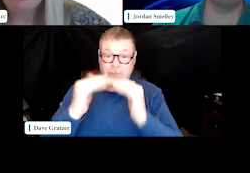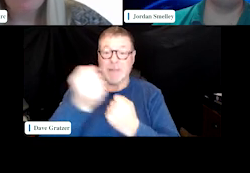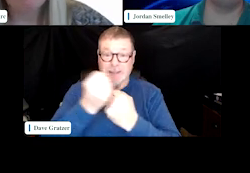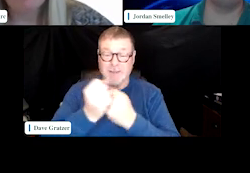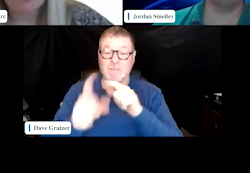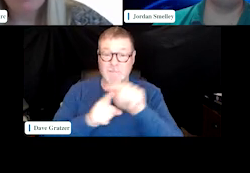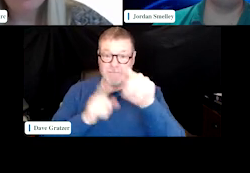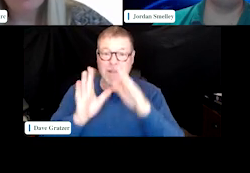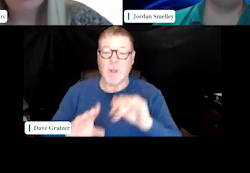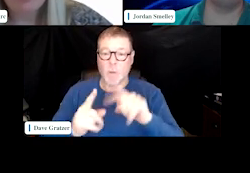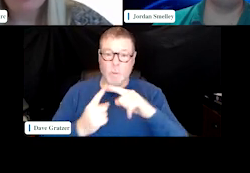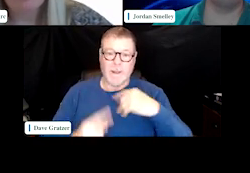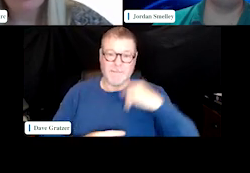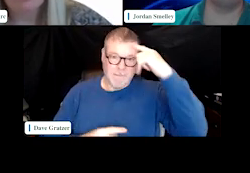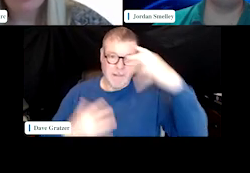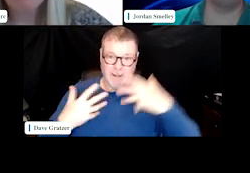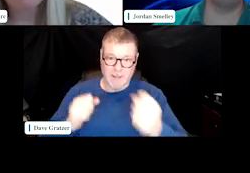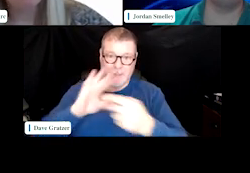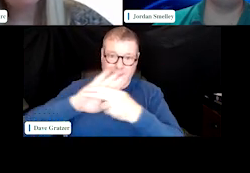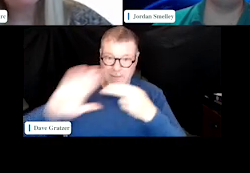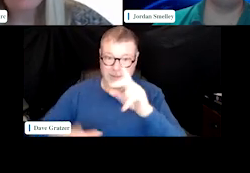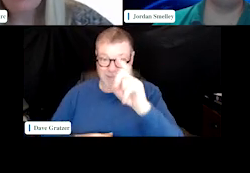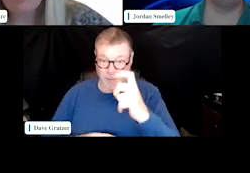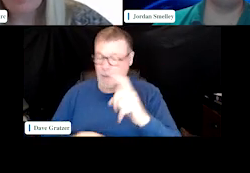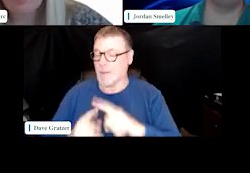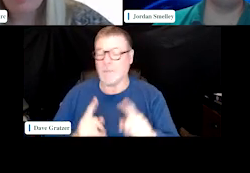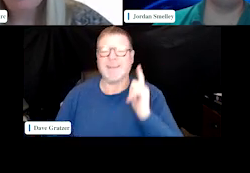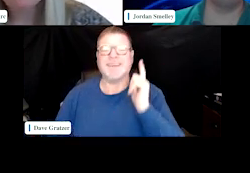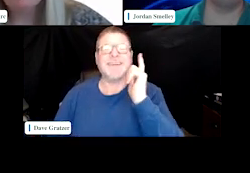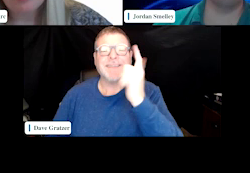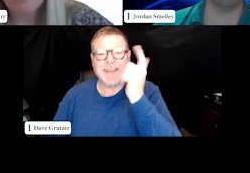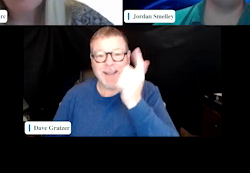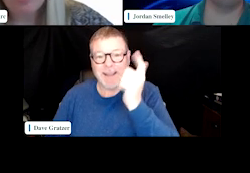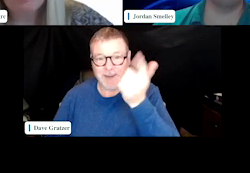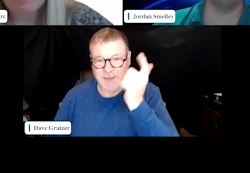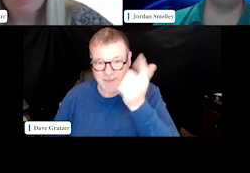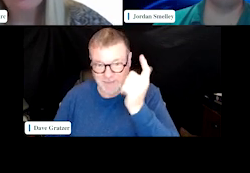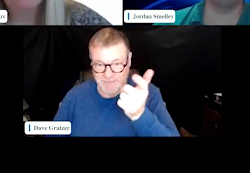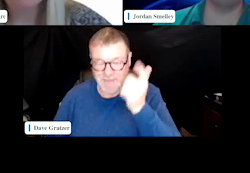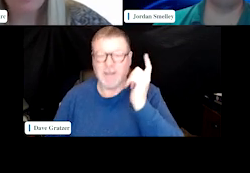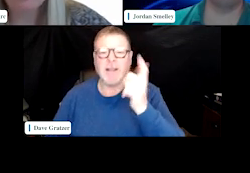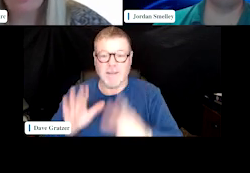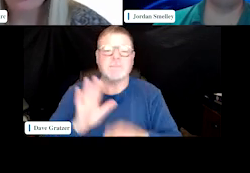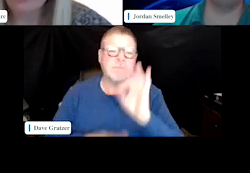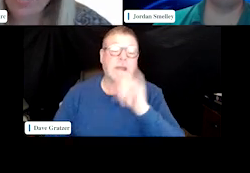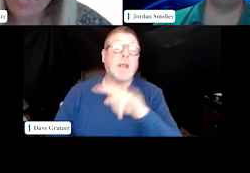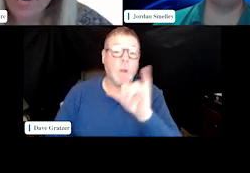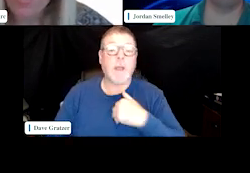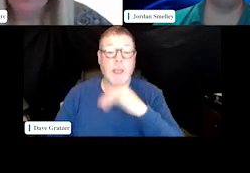when he had the mental health condition diagnosis, but it wasn't later, it wasn't until later that it was found he also had an IDD.